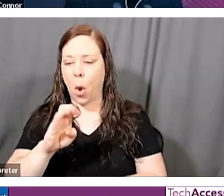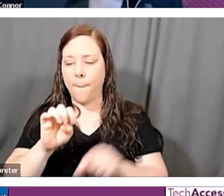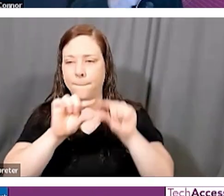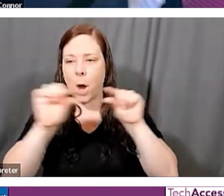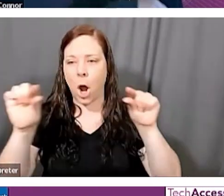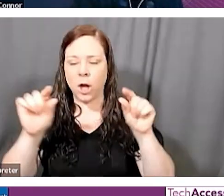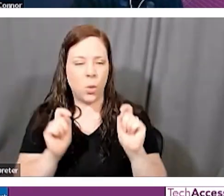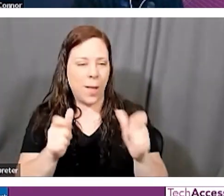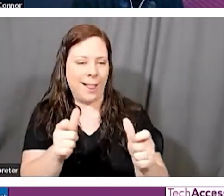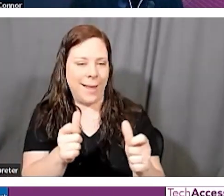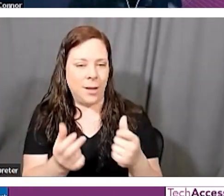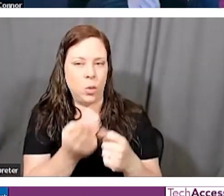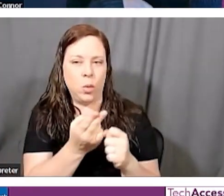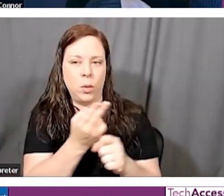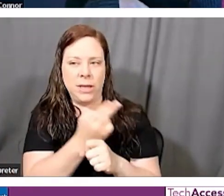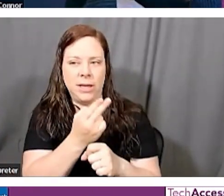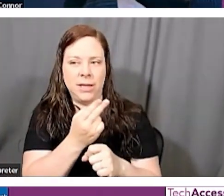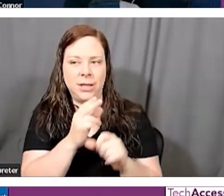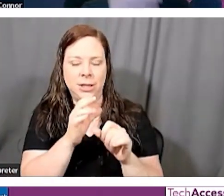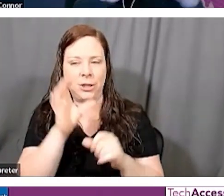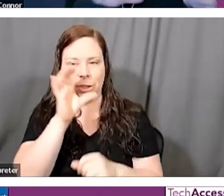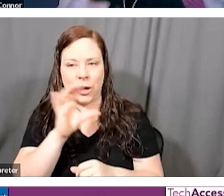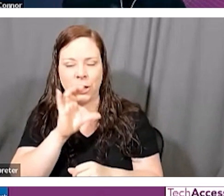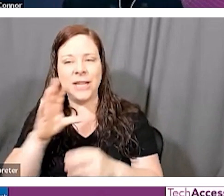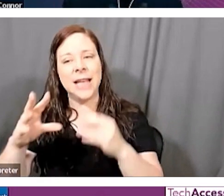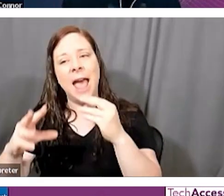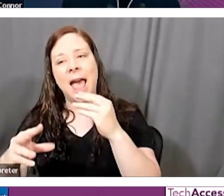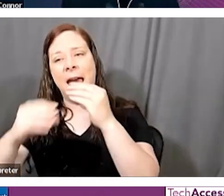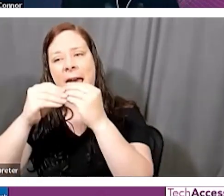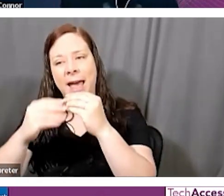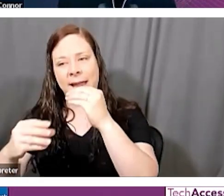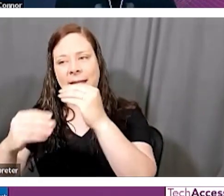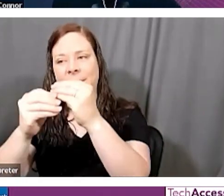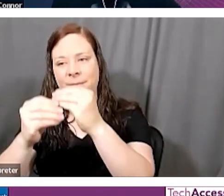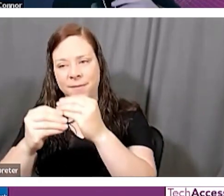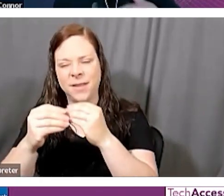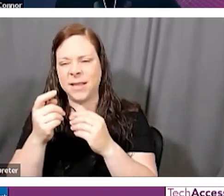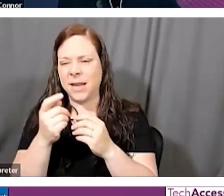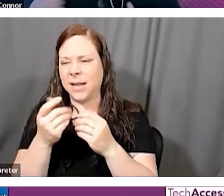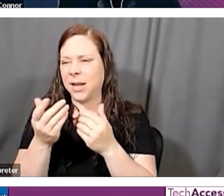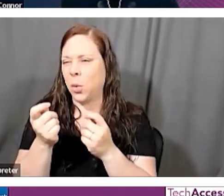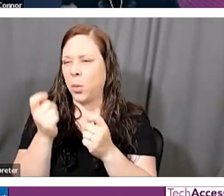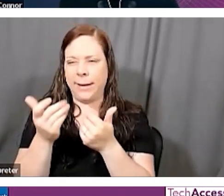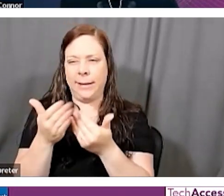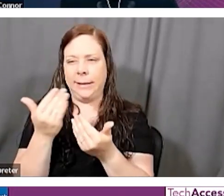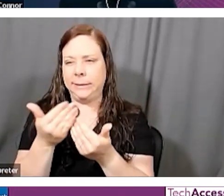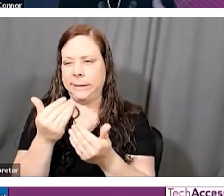It's the Jira ticket that's at the top of the epic that tells them the things they need to remember. It's the email that goes out on a weekly basis,